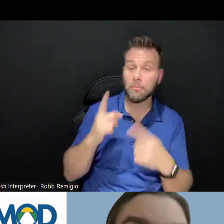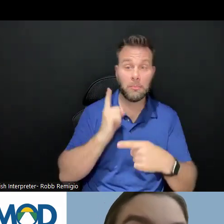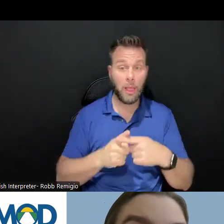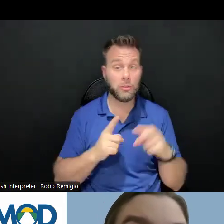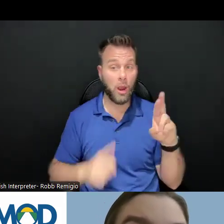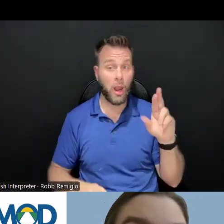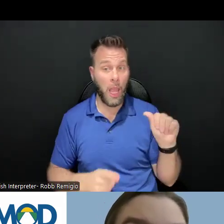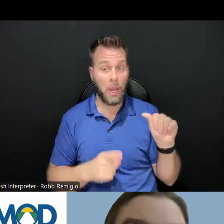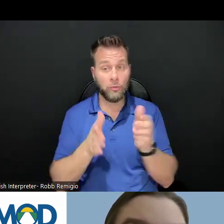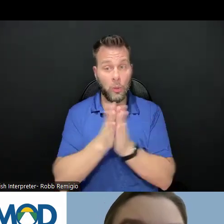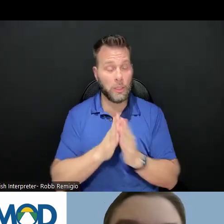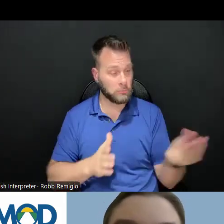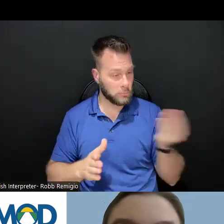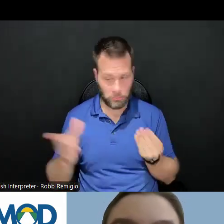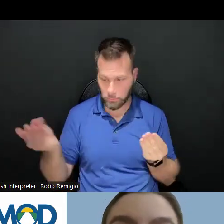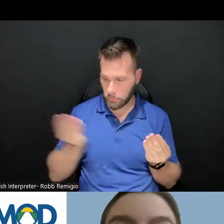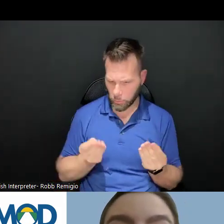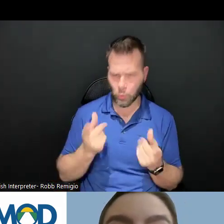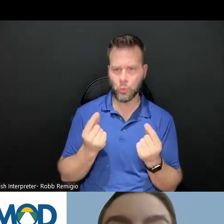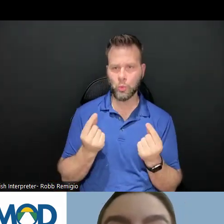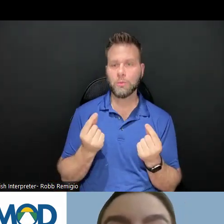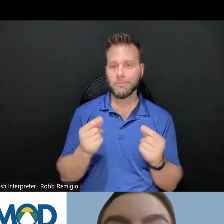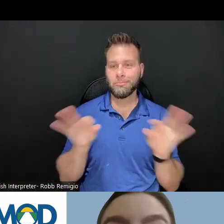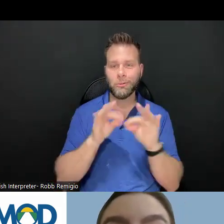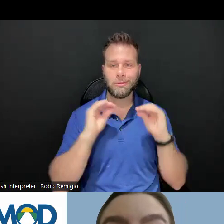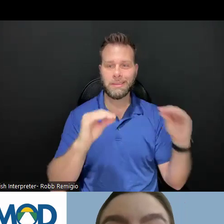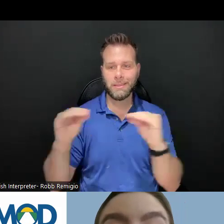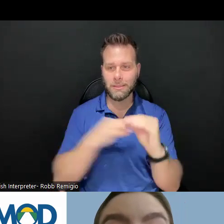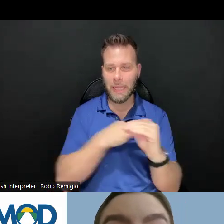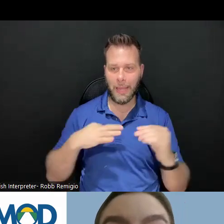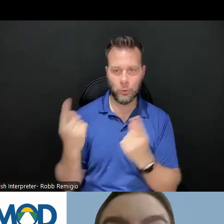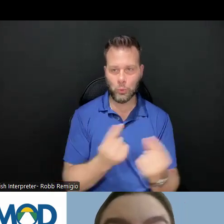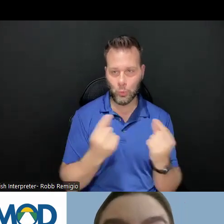As well as reasonable accommodations that are related to communication access.